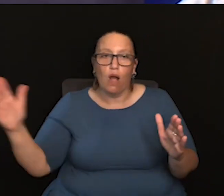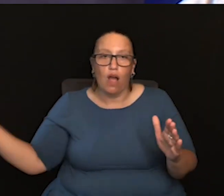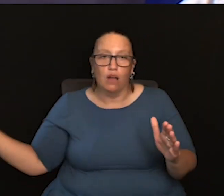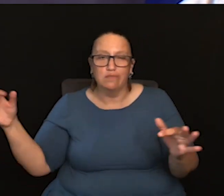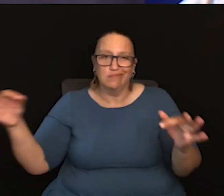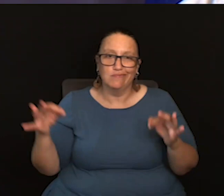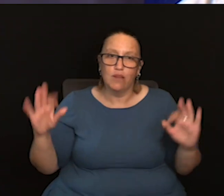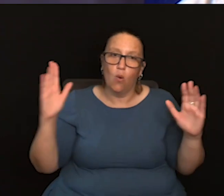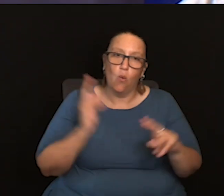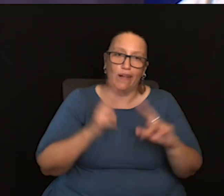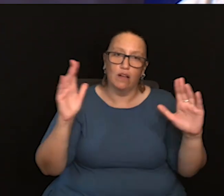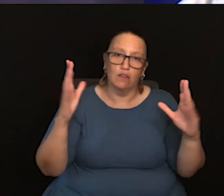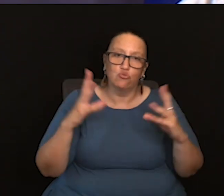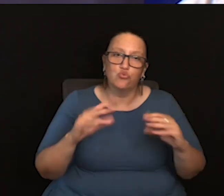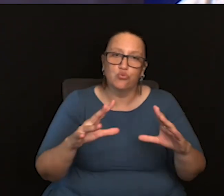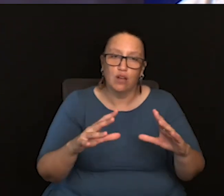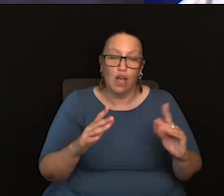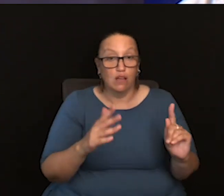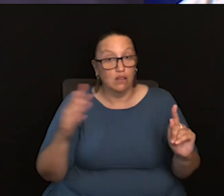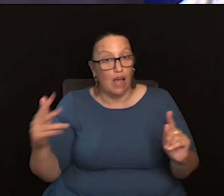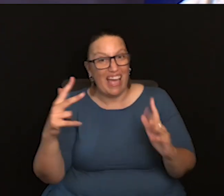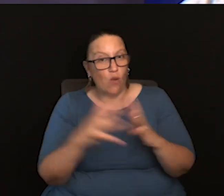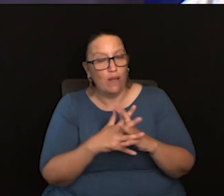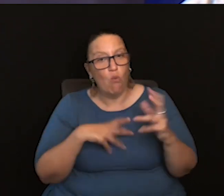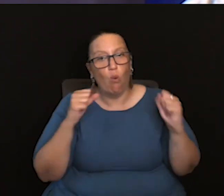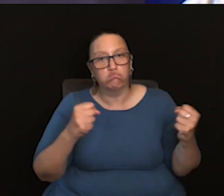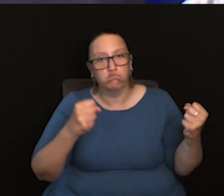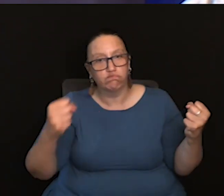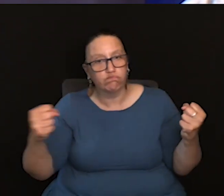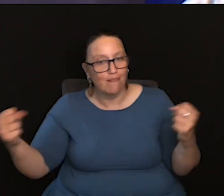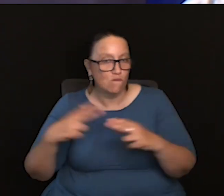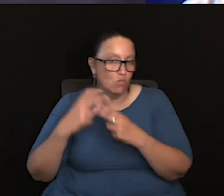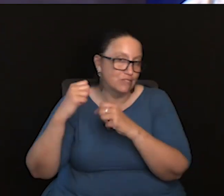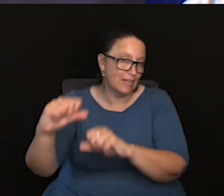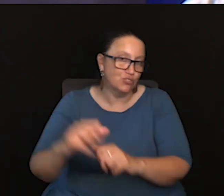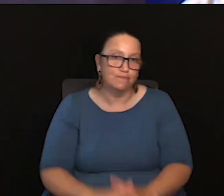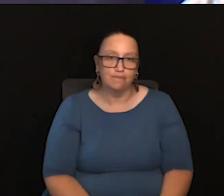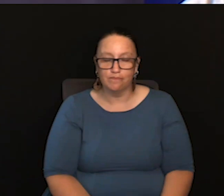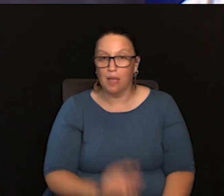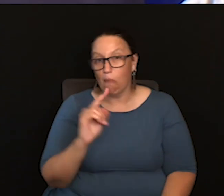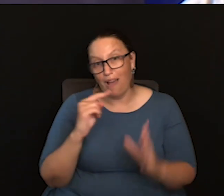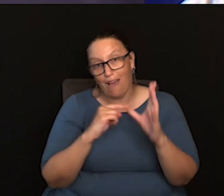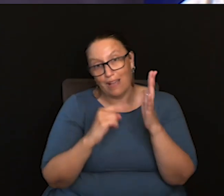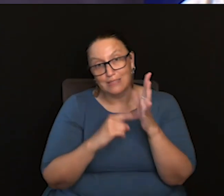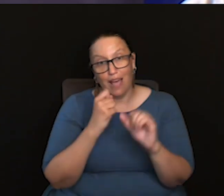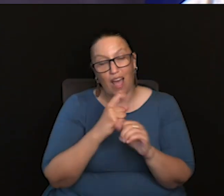at the time frame for the two doses of the vaccine in the context as well of course,